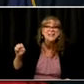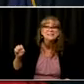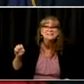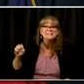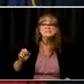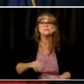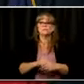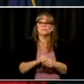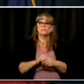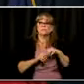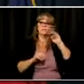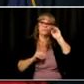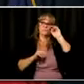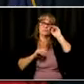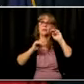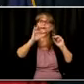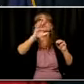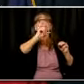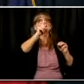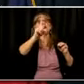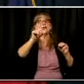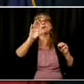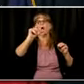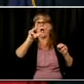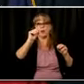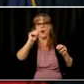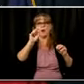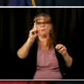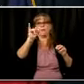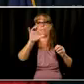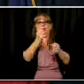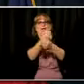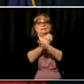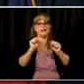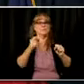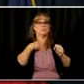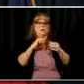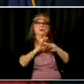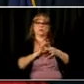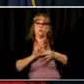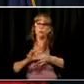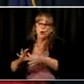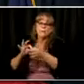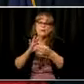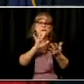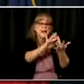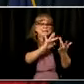with federal law enforcement agencies uh to make sure that uh all coloradans are safe